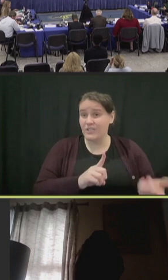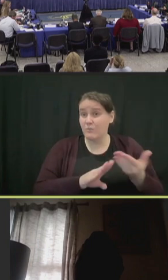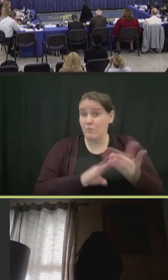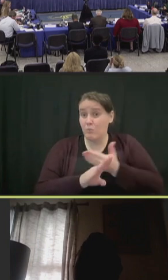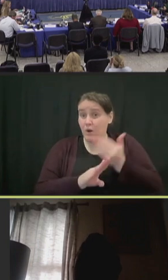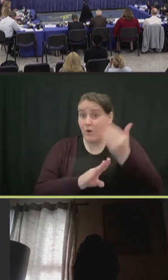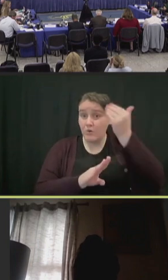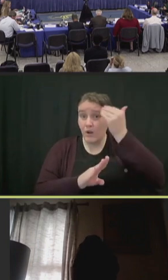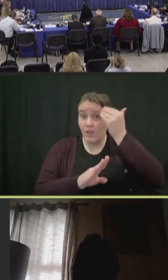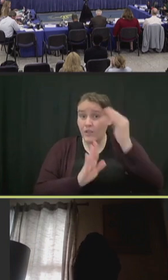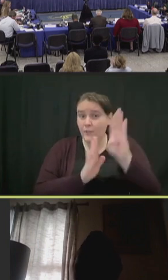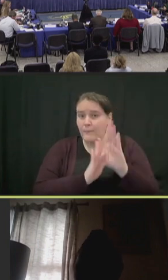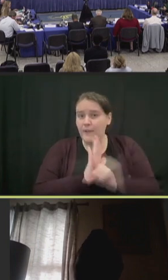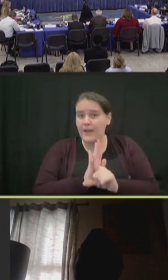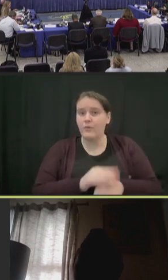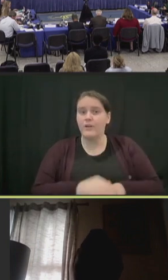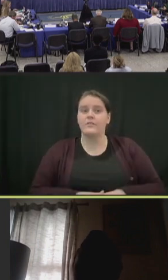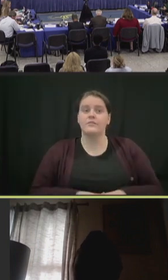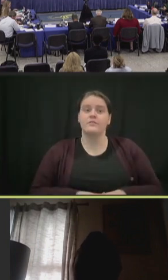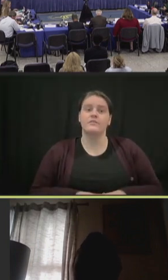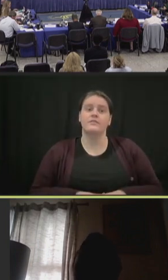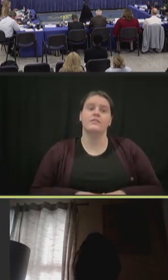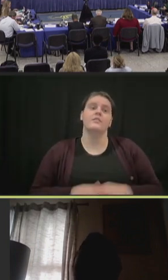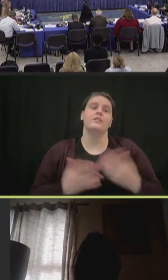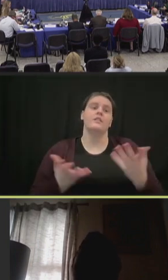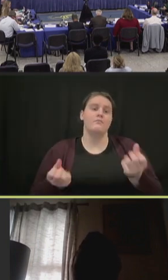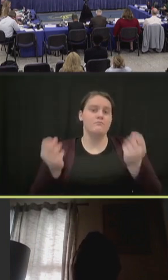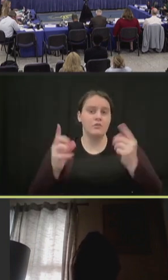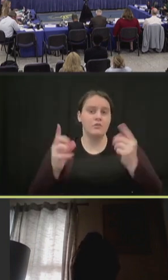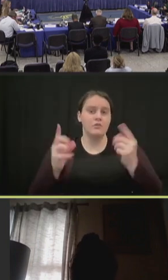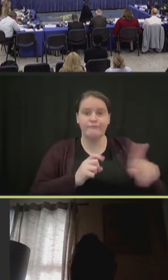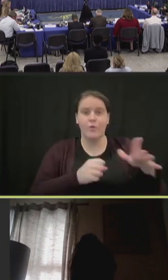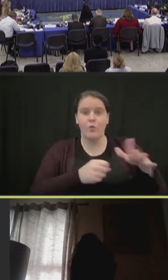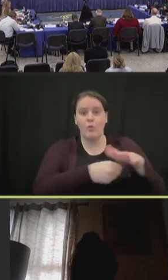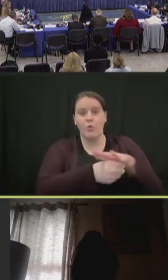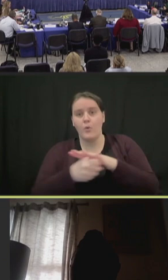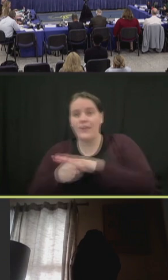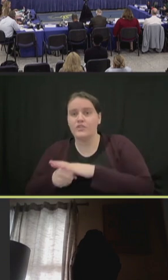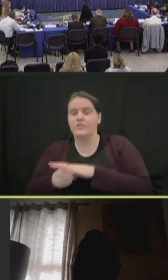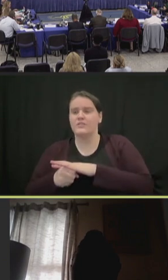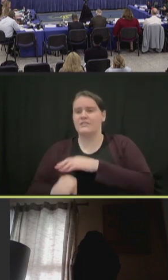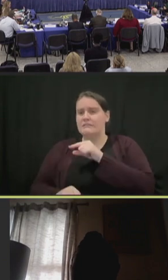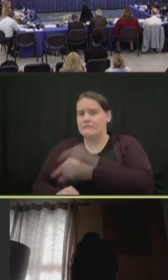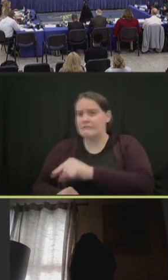locations and dynamics of our locations where we have different shelters and